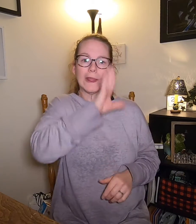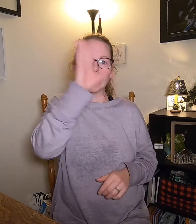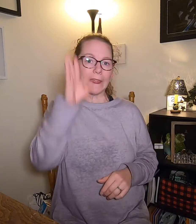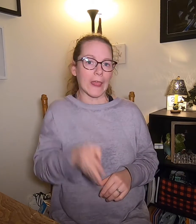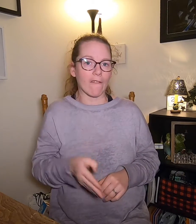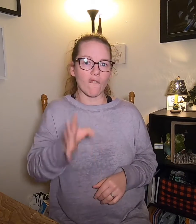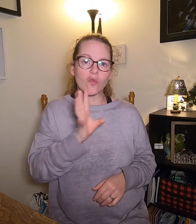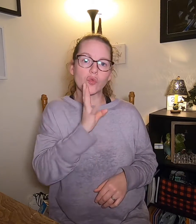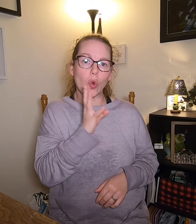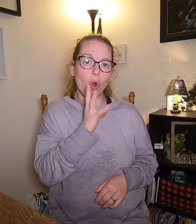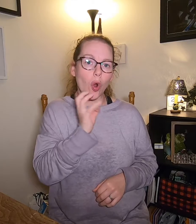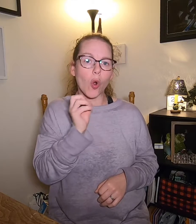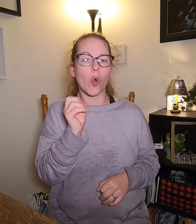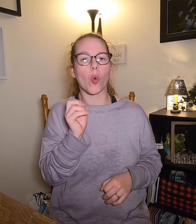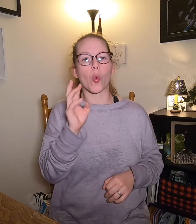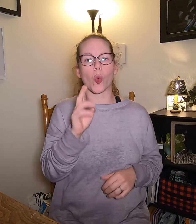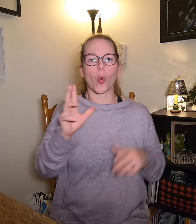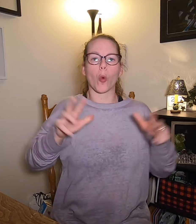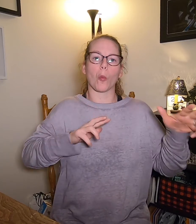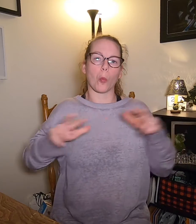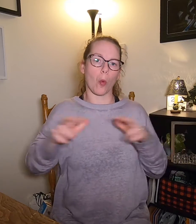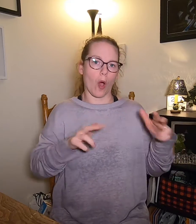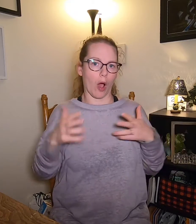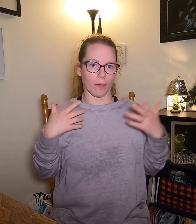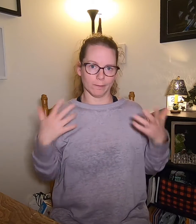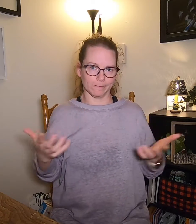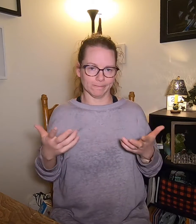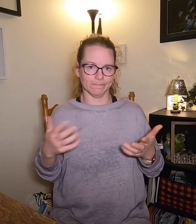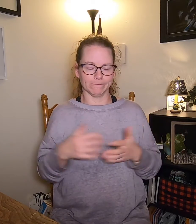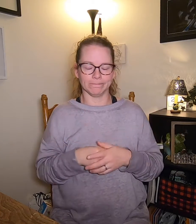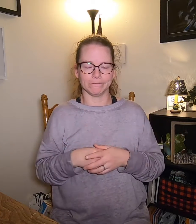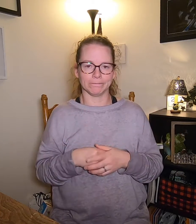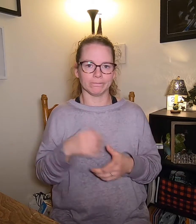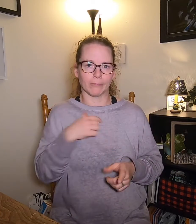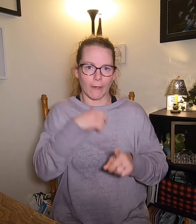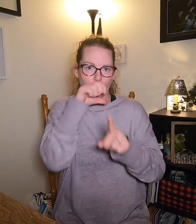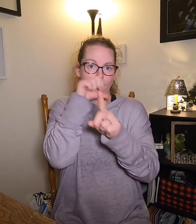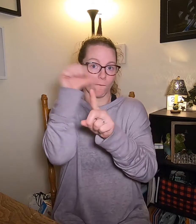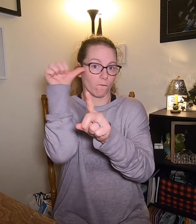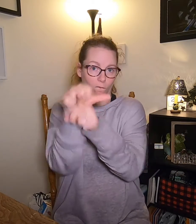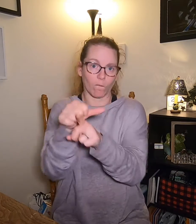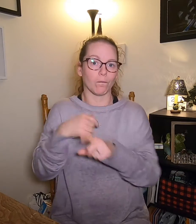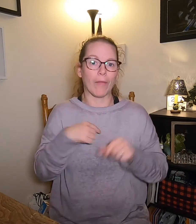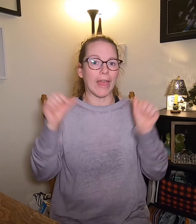I would never be able to talk or walk. I fooled those doctors